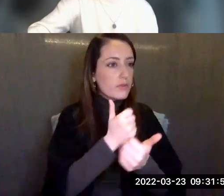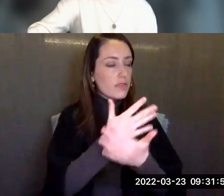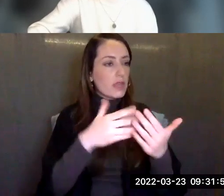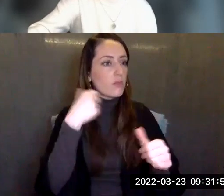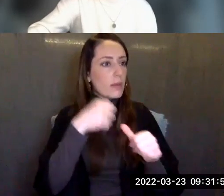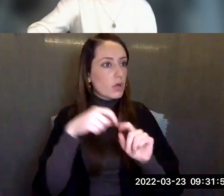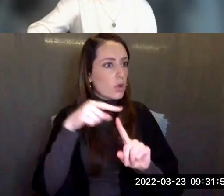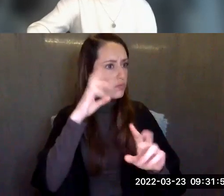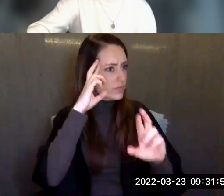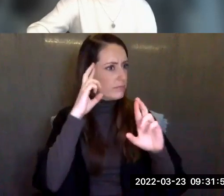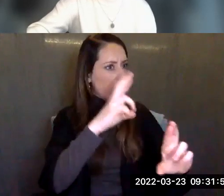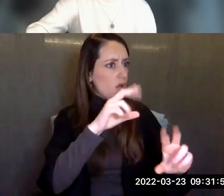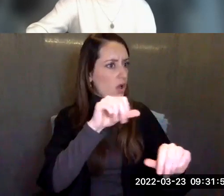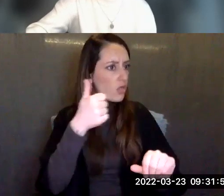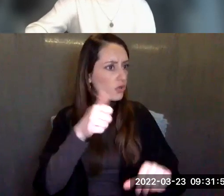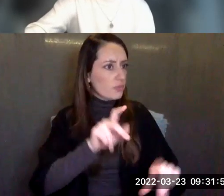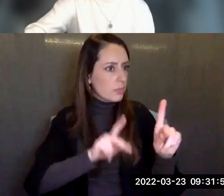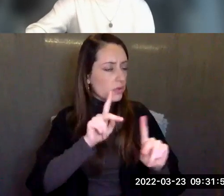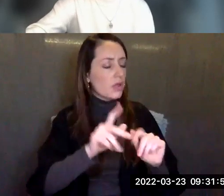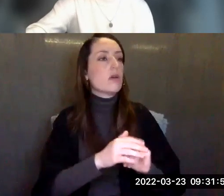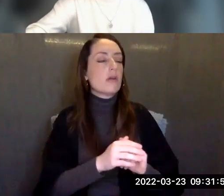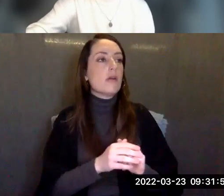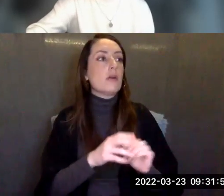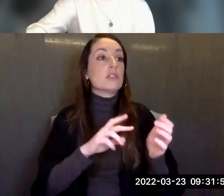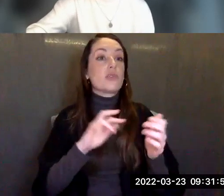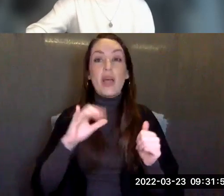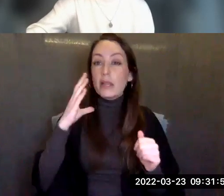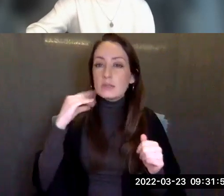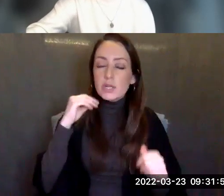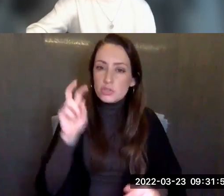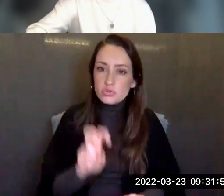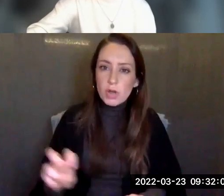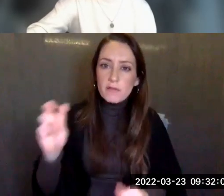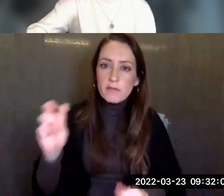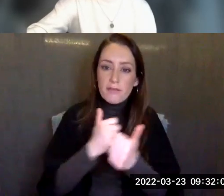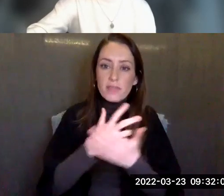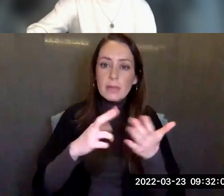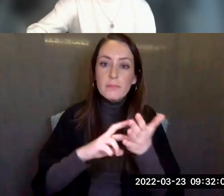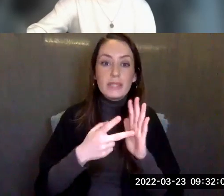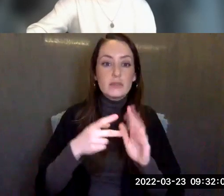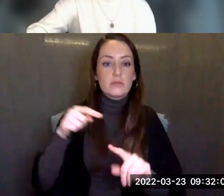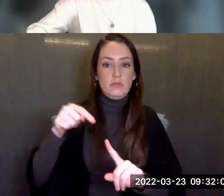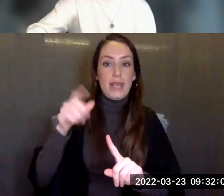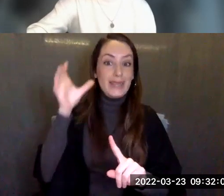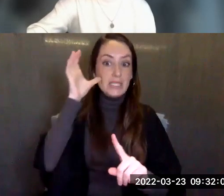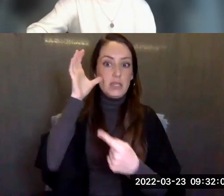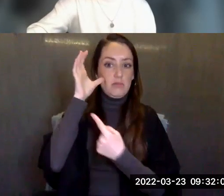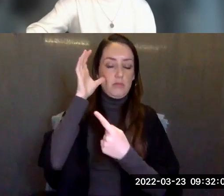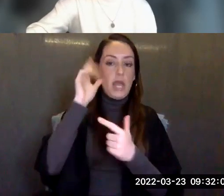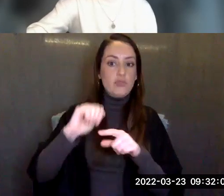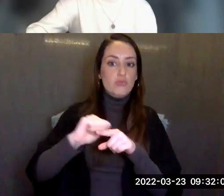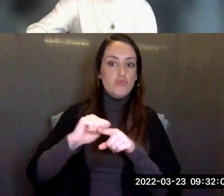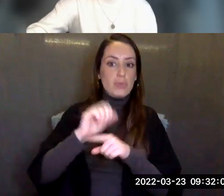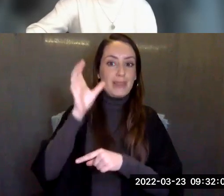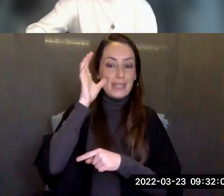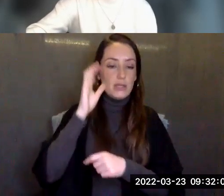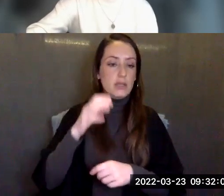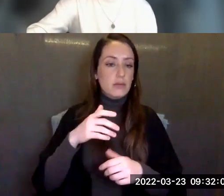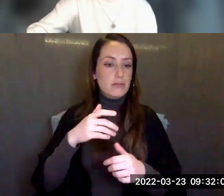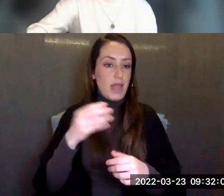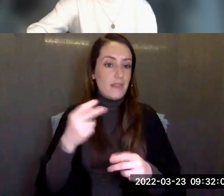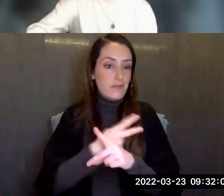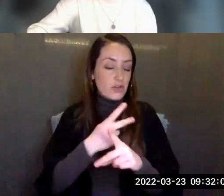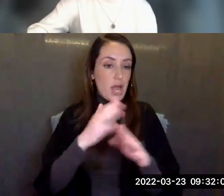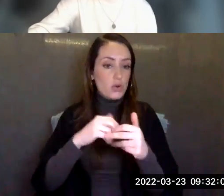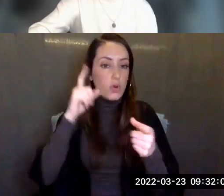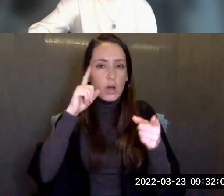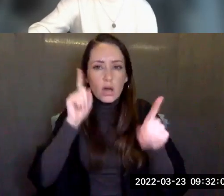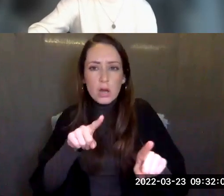And so the experience in traveling everywhere it's just a matter of learning to listen better and kind of finding a way to compromise to a solution, right because there's no right way and that's the beauty of